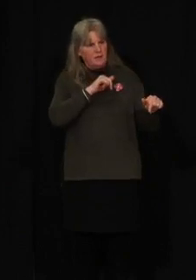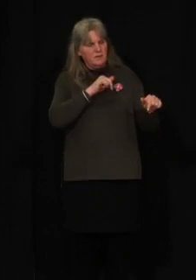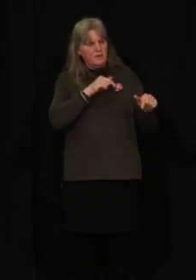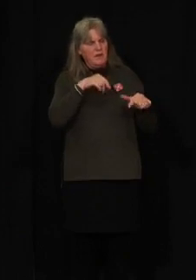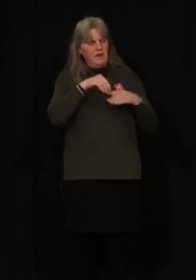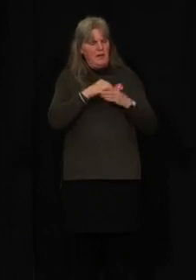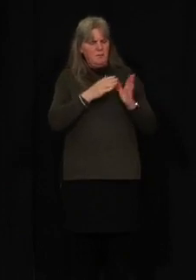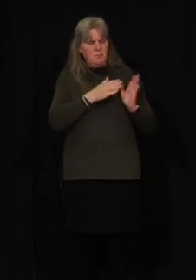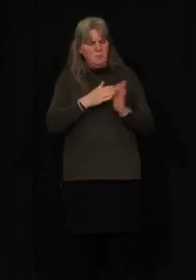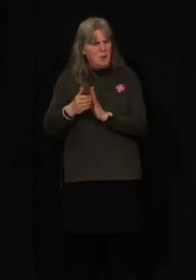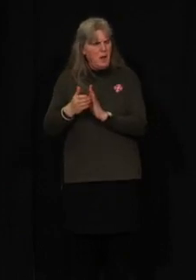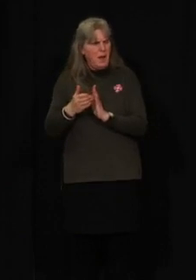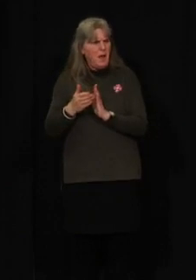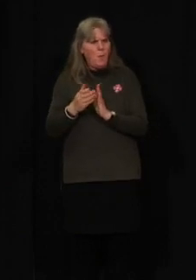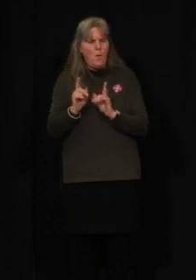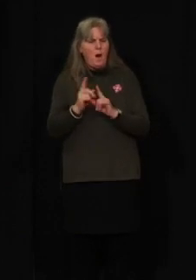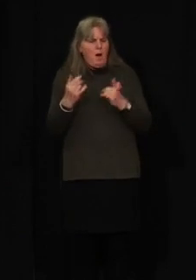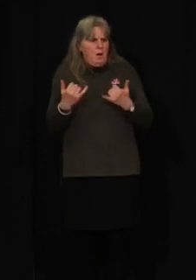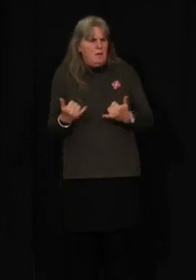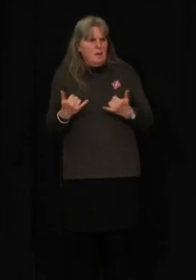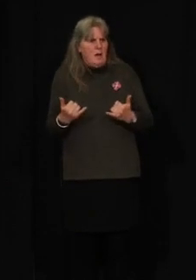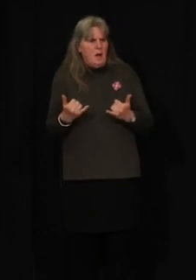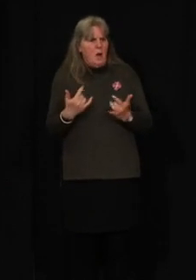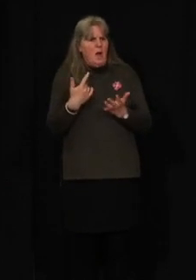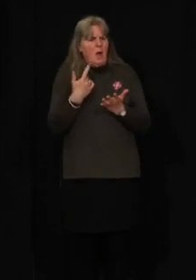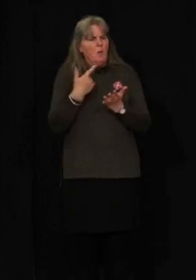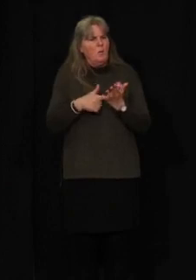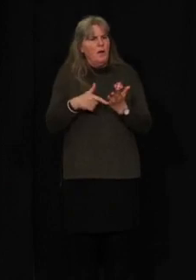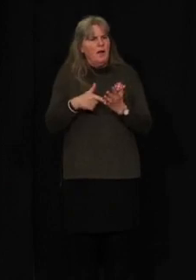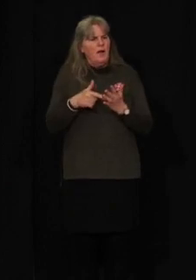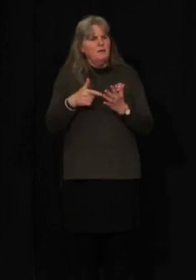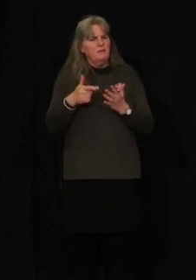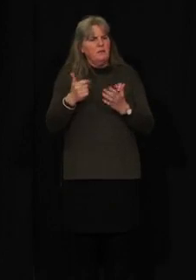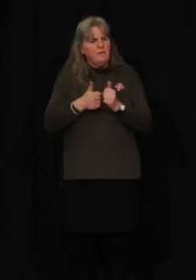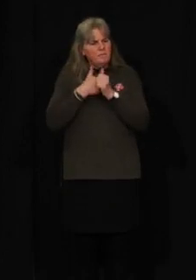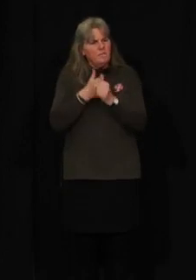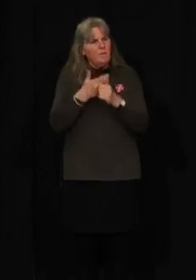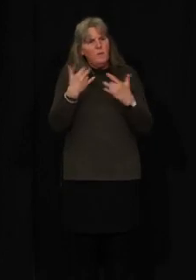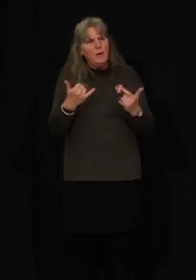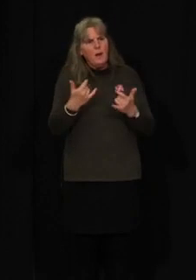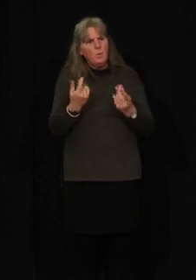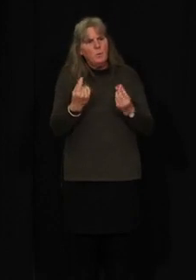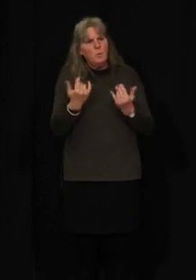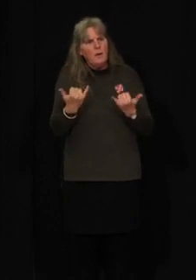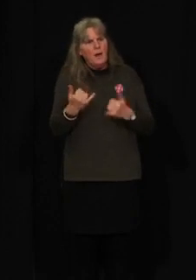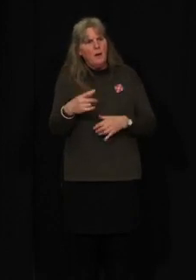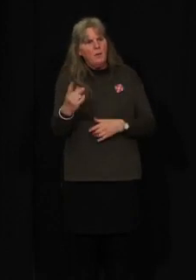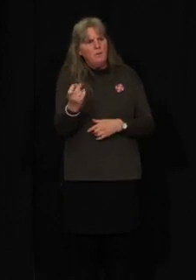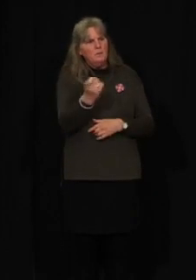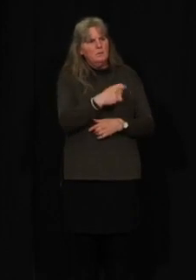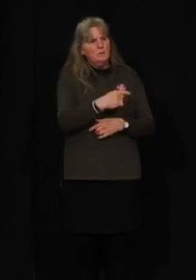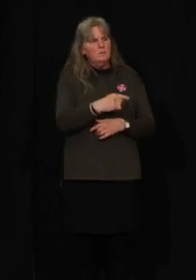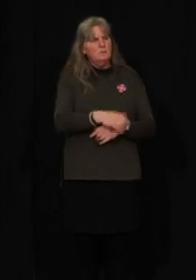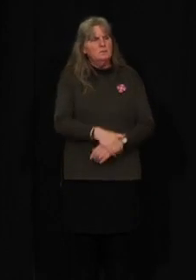plan and what are the measures that we are going with at this point?